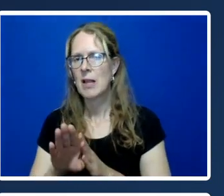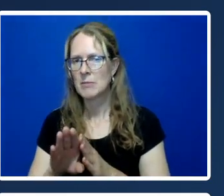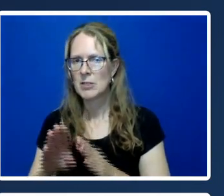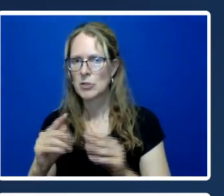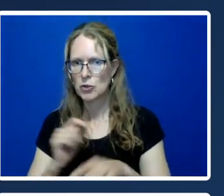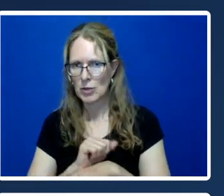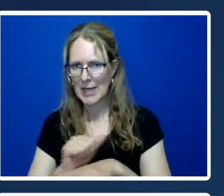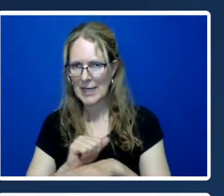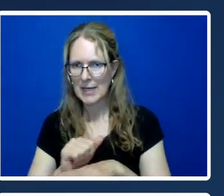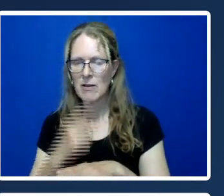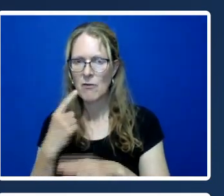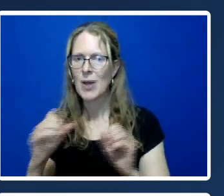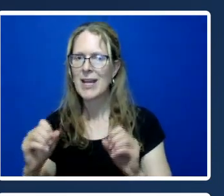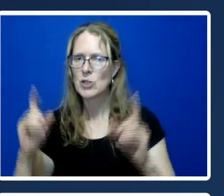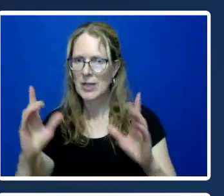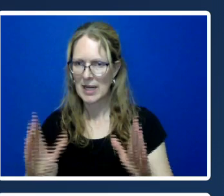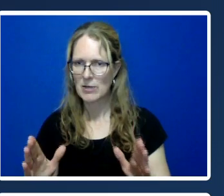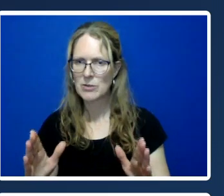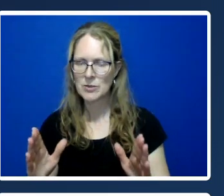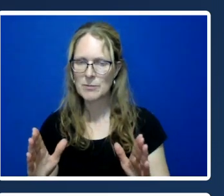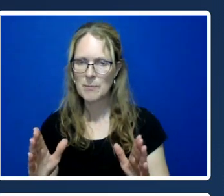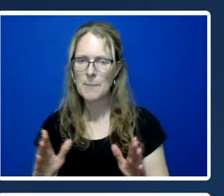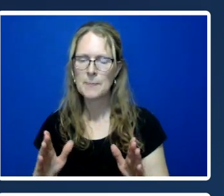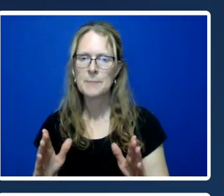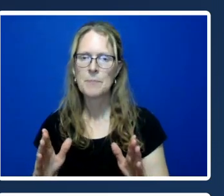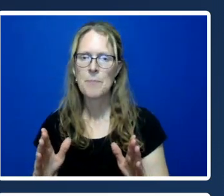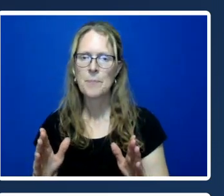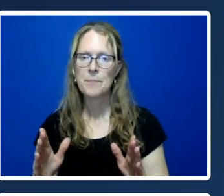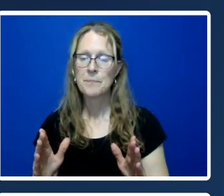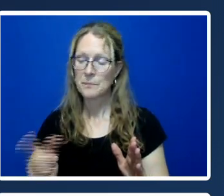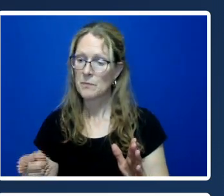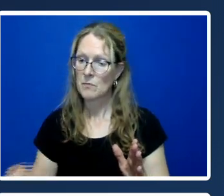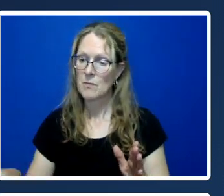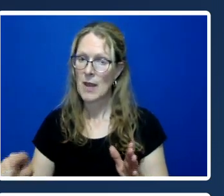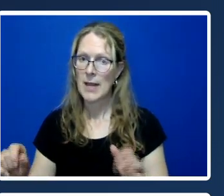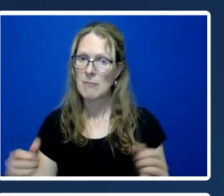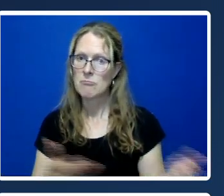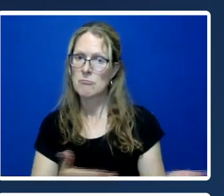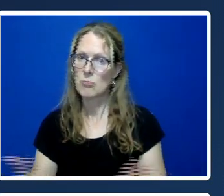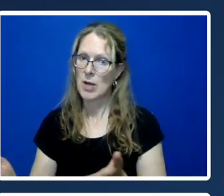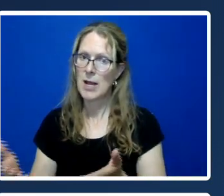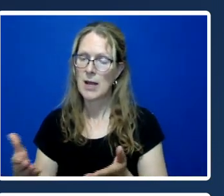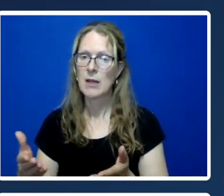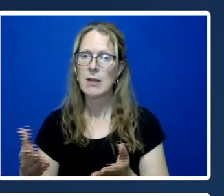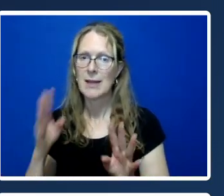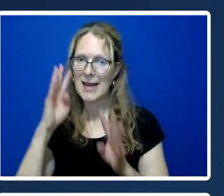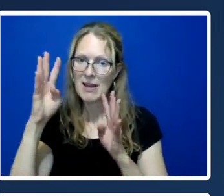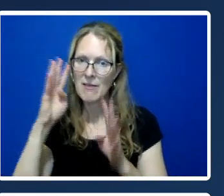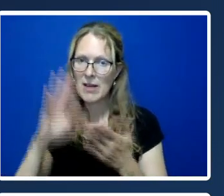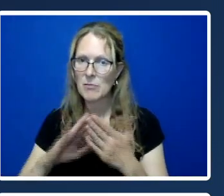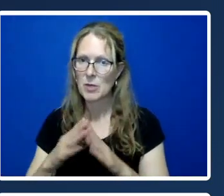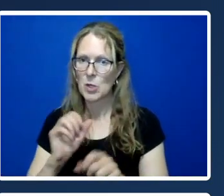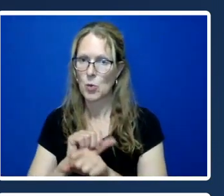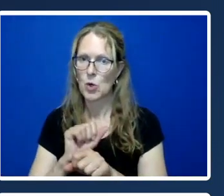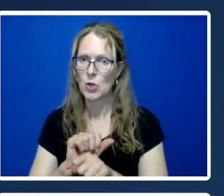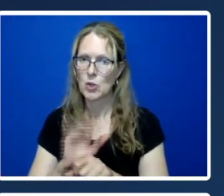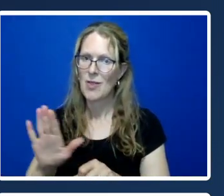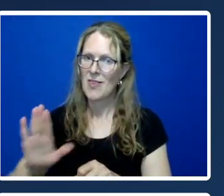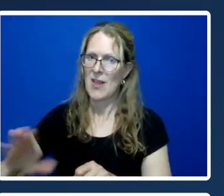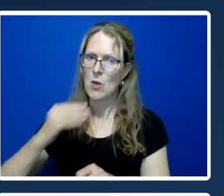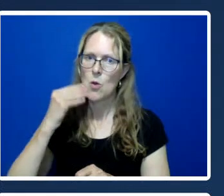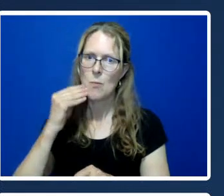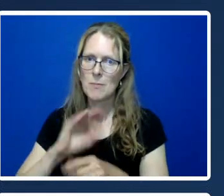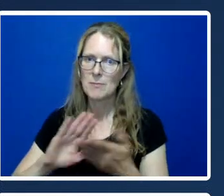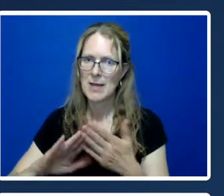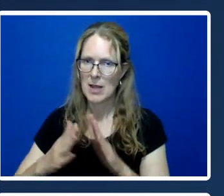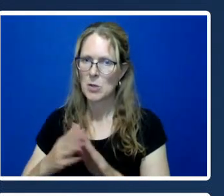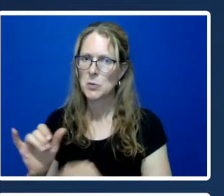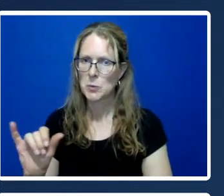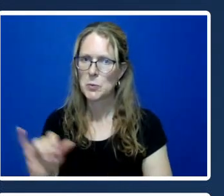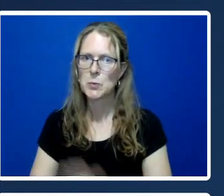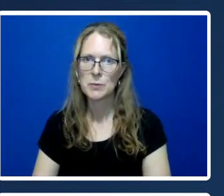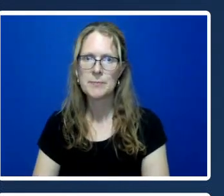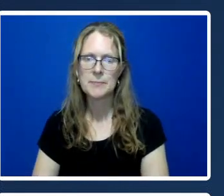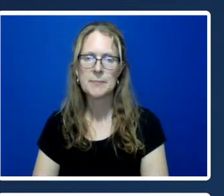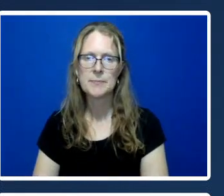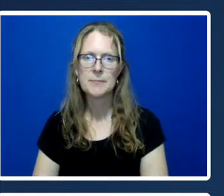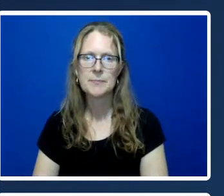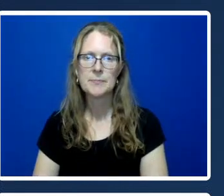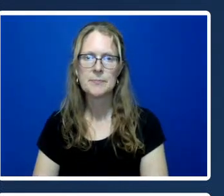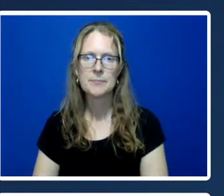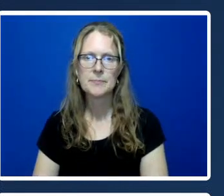bring innovative community work to their own -- to their town driven by youth. Next slide, please.